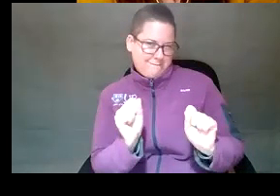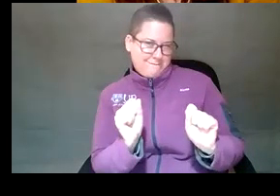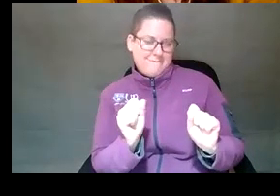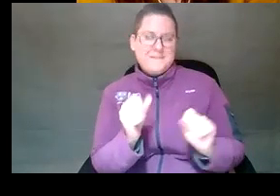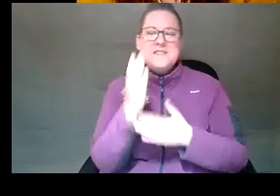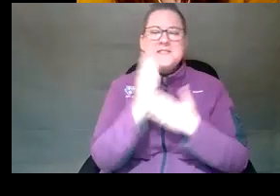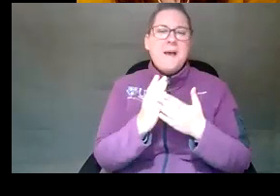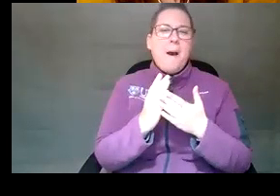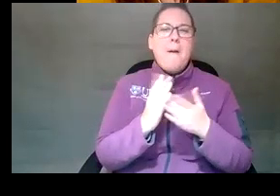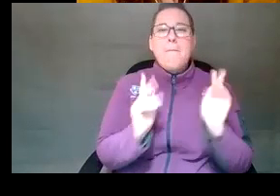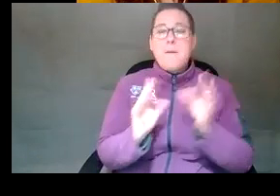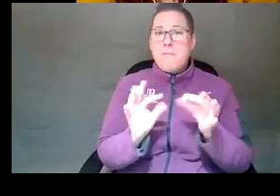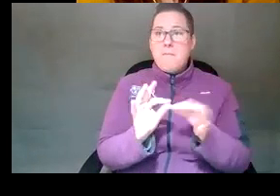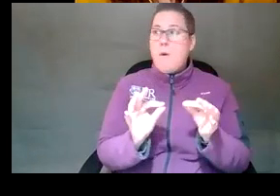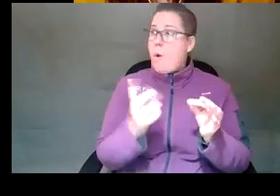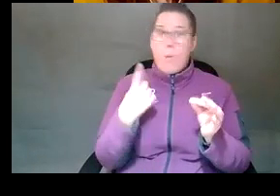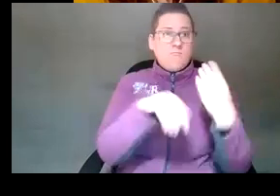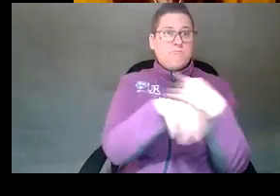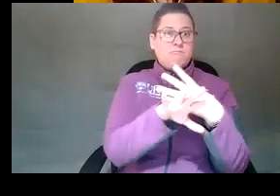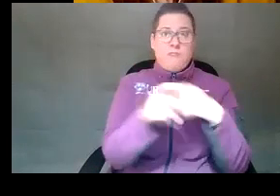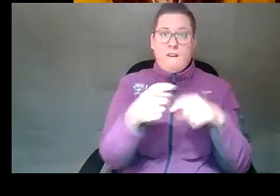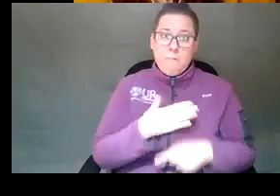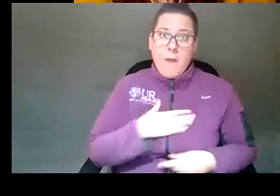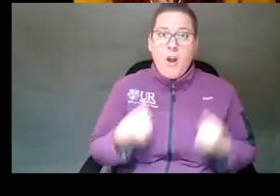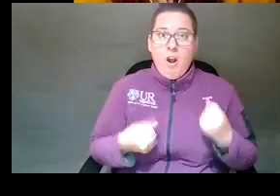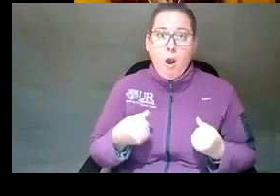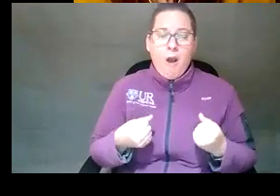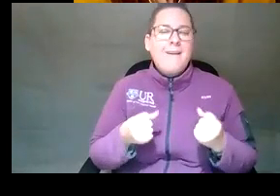you know someone said they did a session in their car obviously we want to set up things